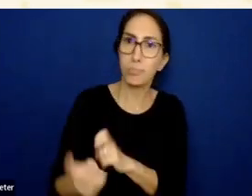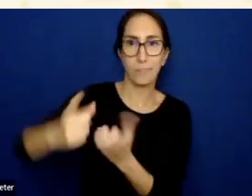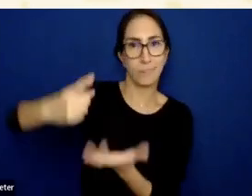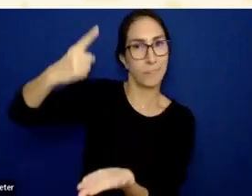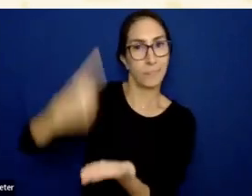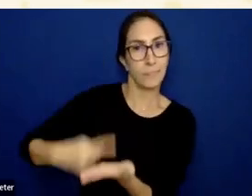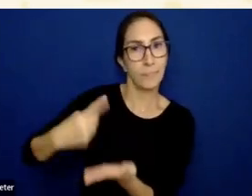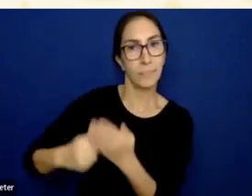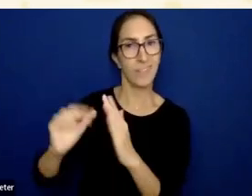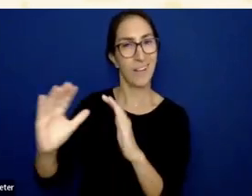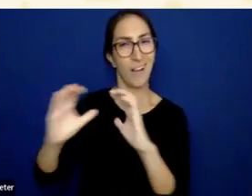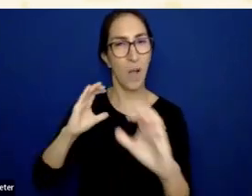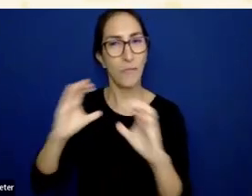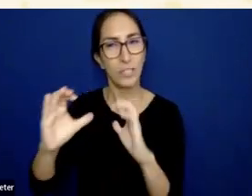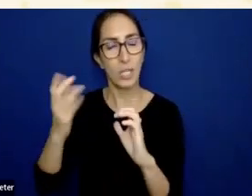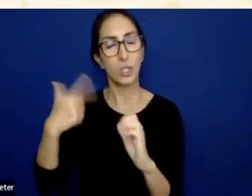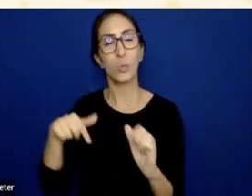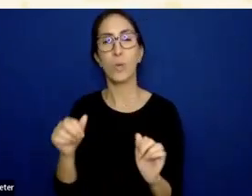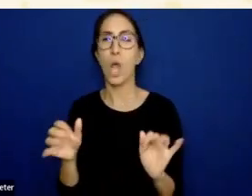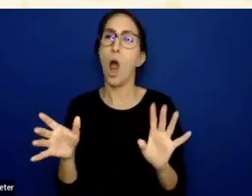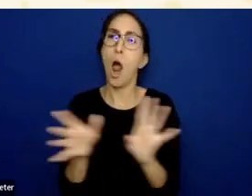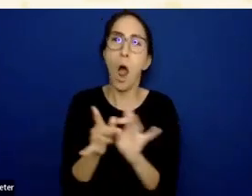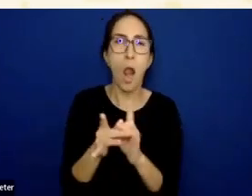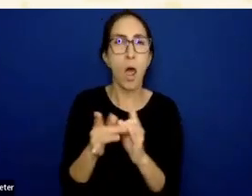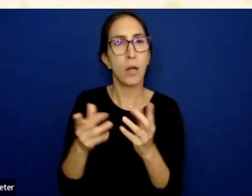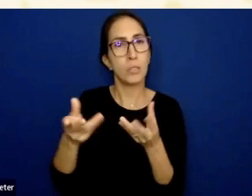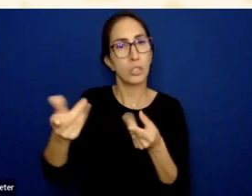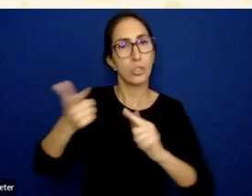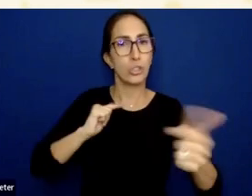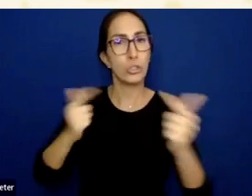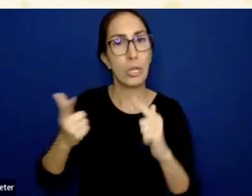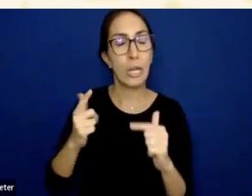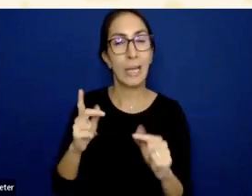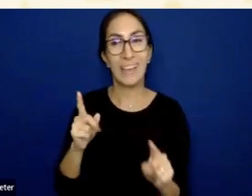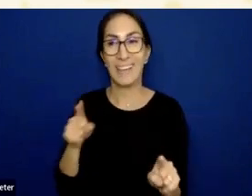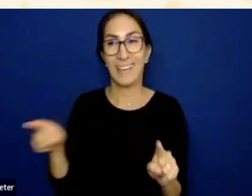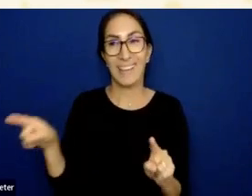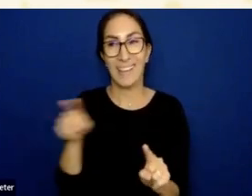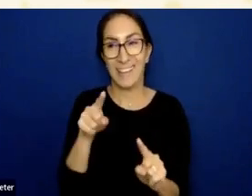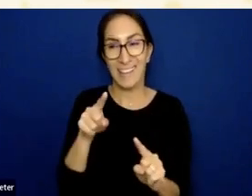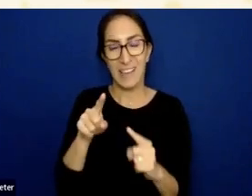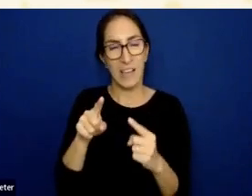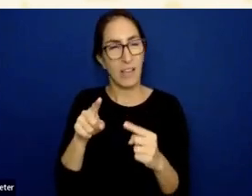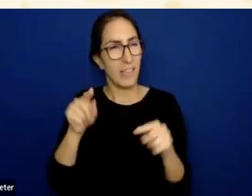We are talking to people who are interested in learning